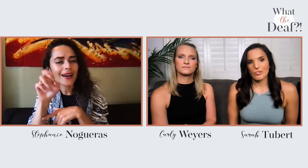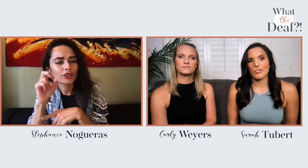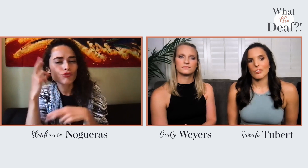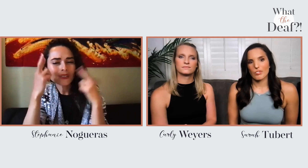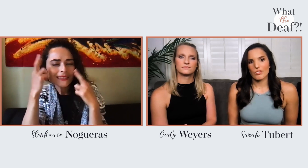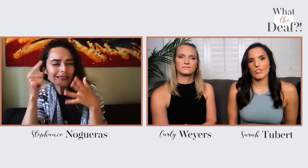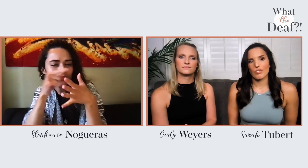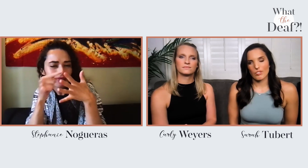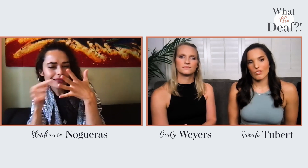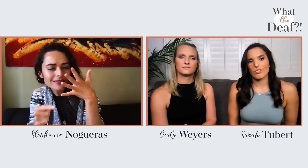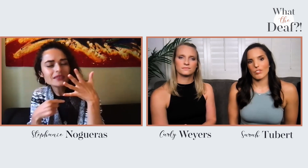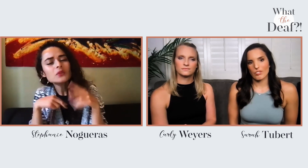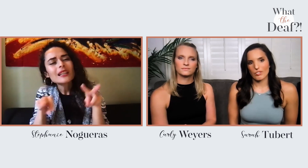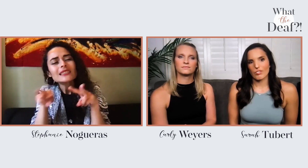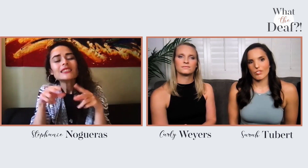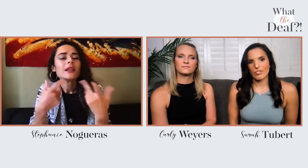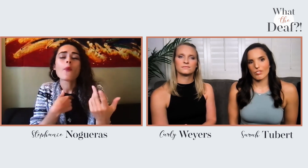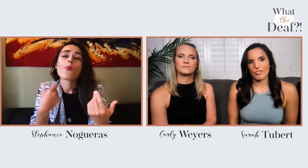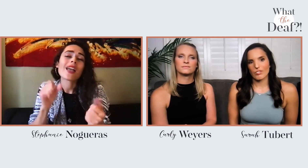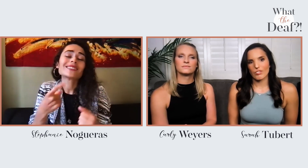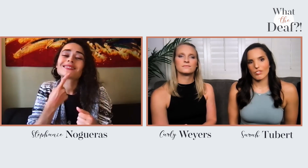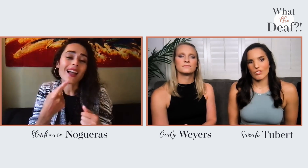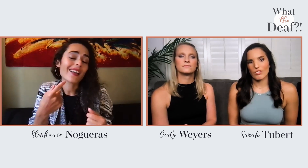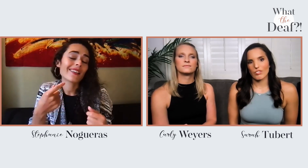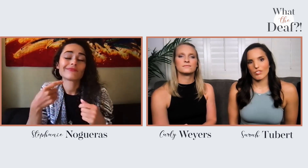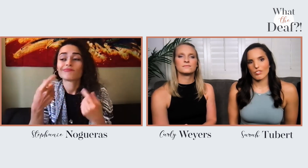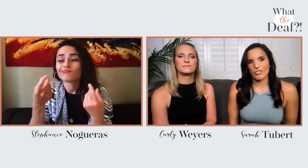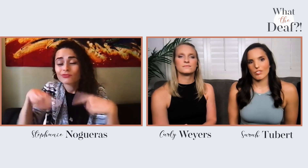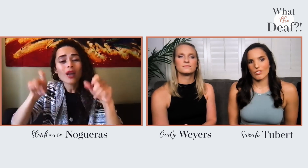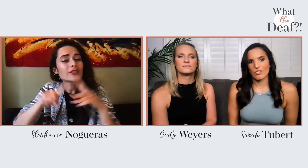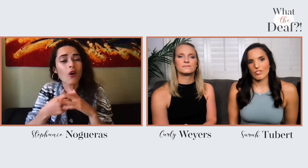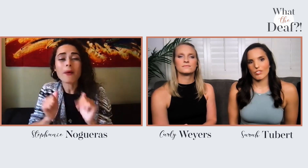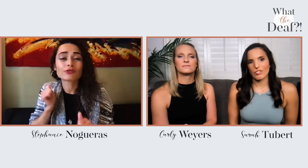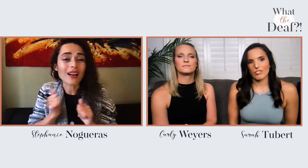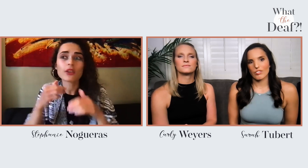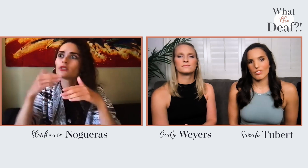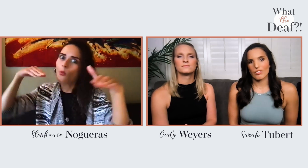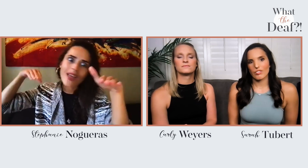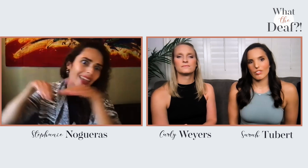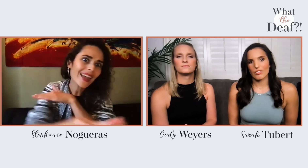Like, what are the different factors, right? As to why it's so difficult, but I really think that it's important for people